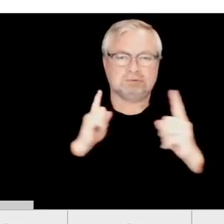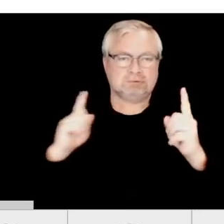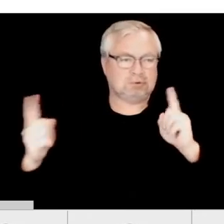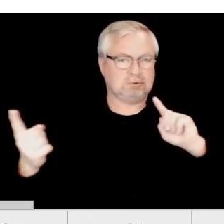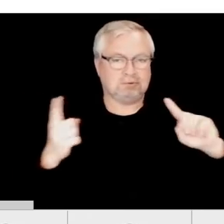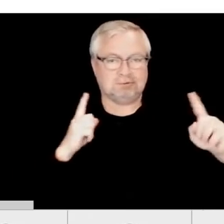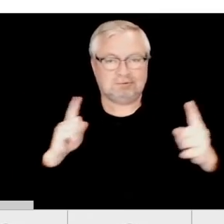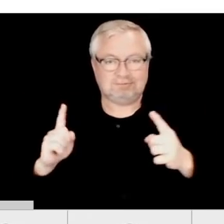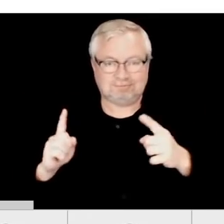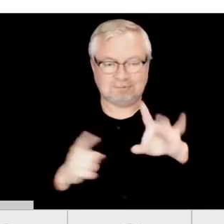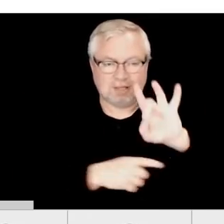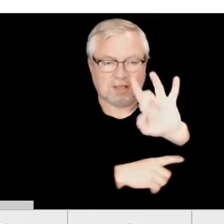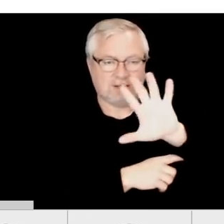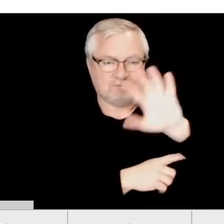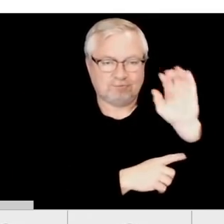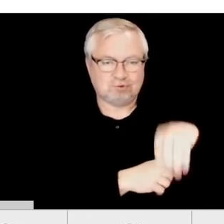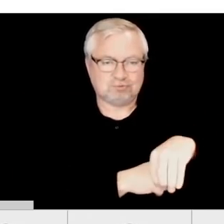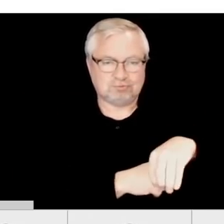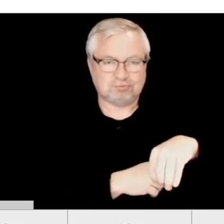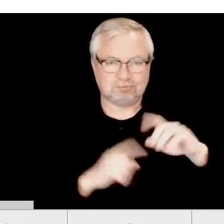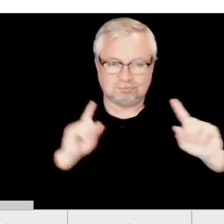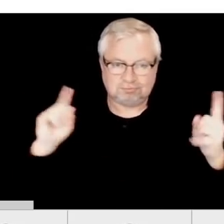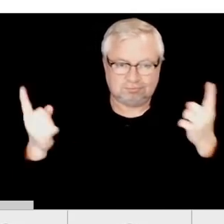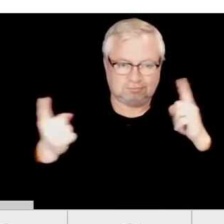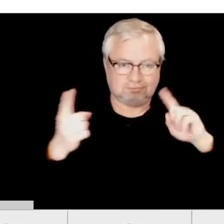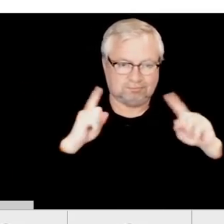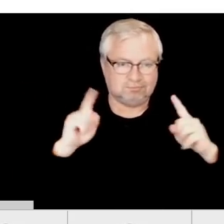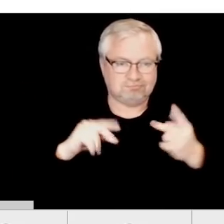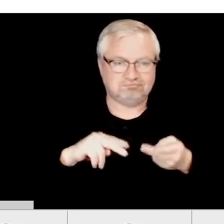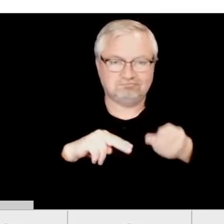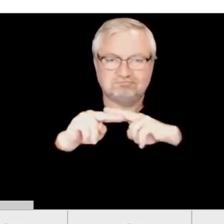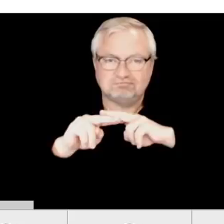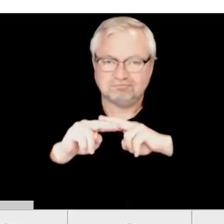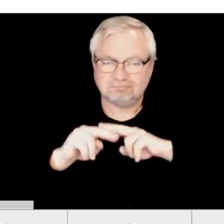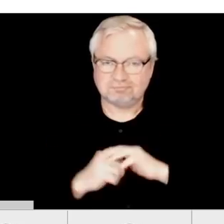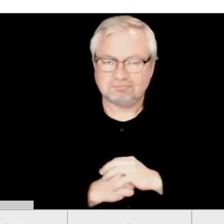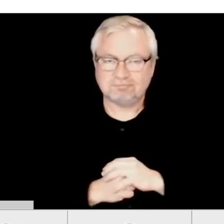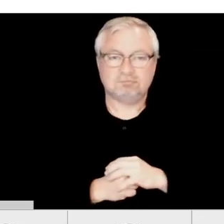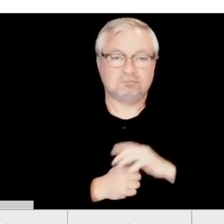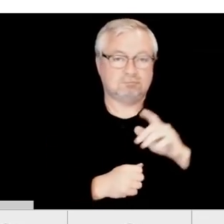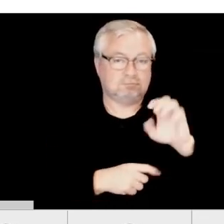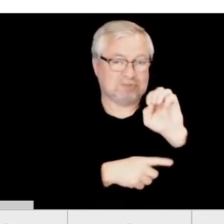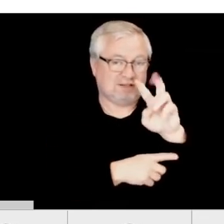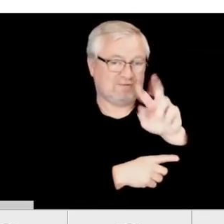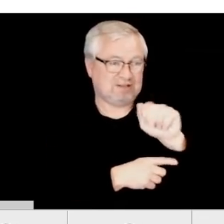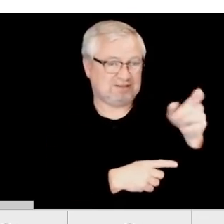As we're going through the process that Eva described if calibration, we're